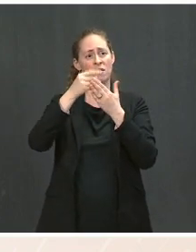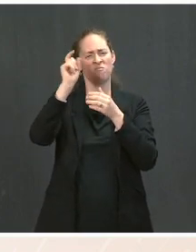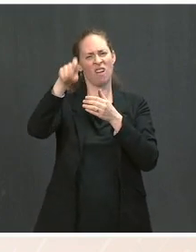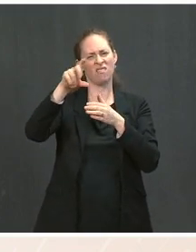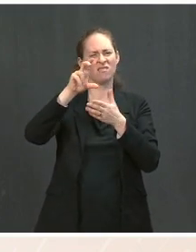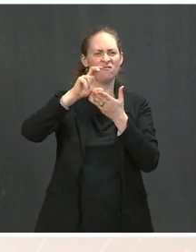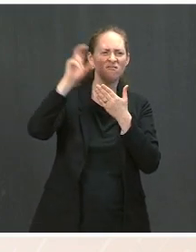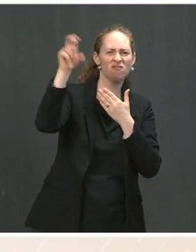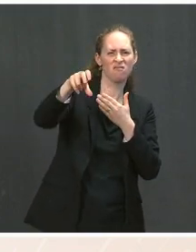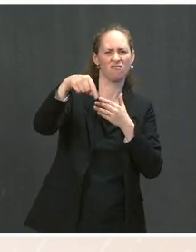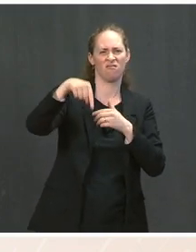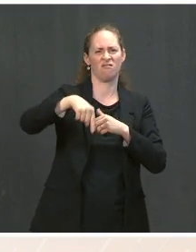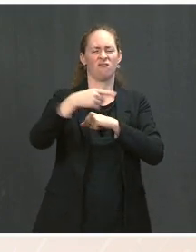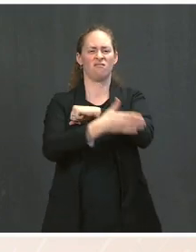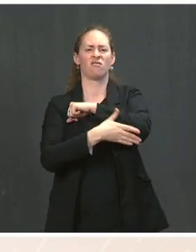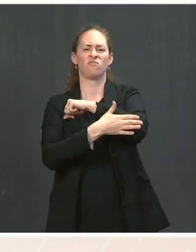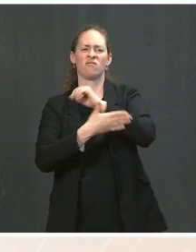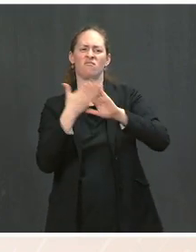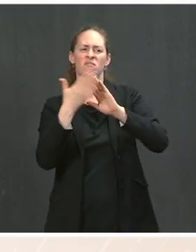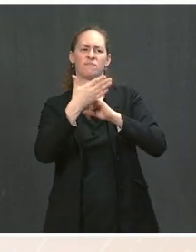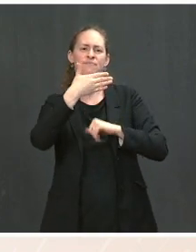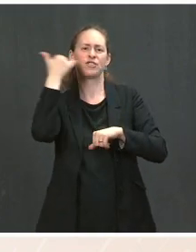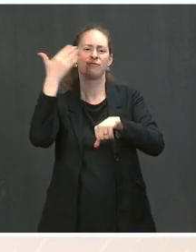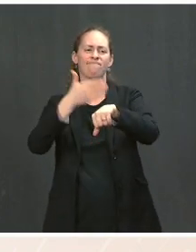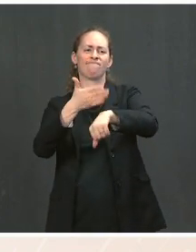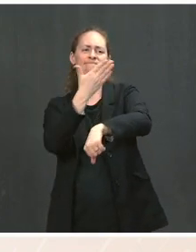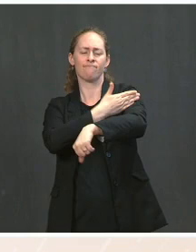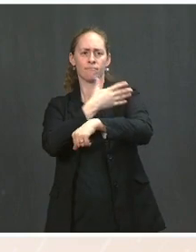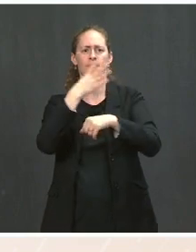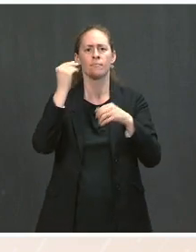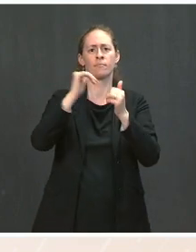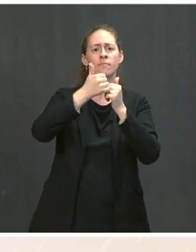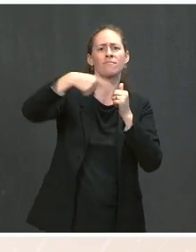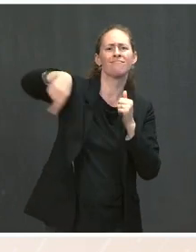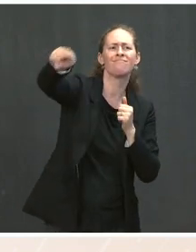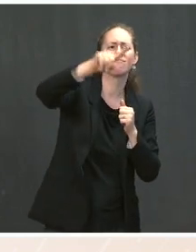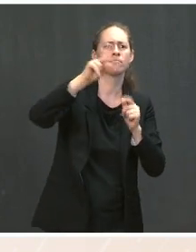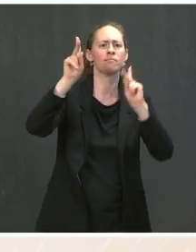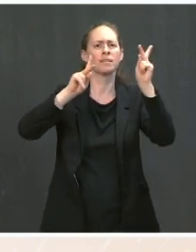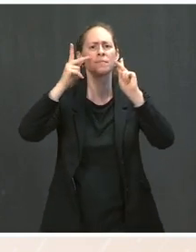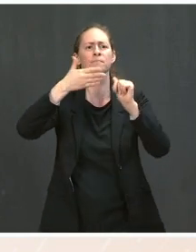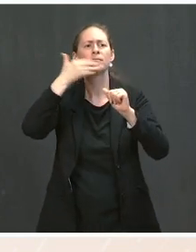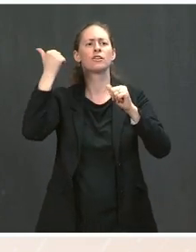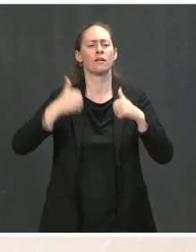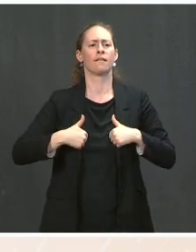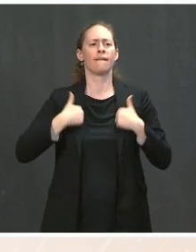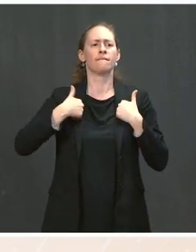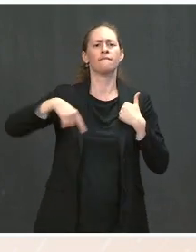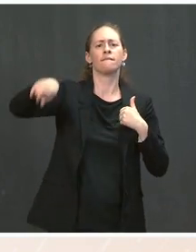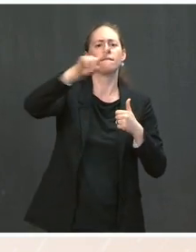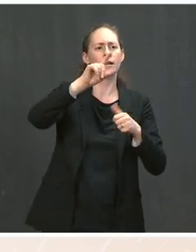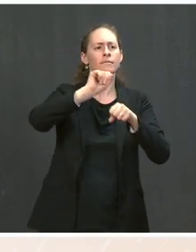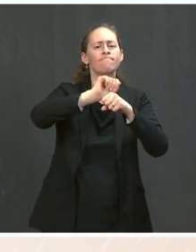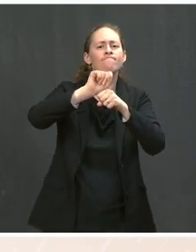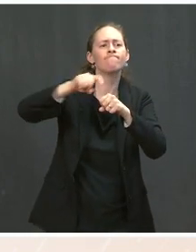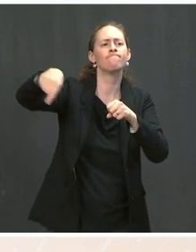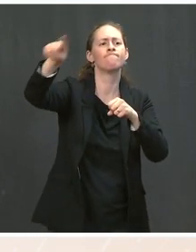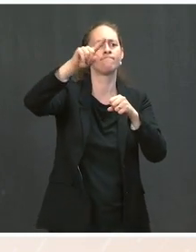investments in the American people, in their workplaces, in their education and communities. So we'll see what this proposal looks like. The Press: There's a big push here in Washington